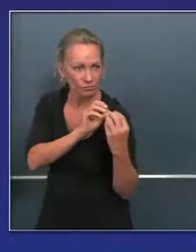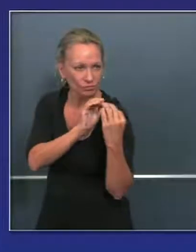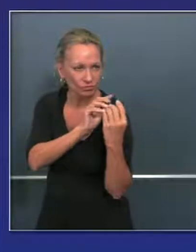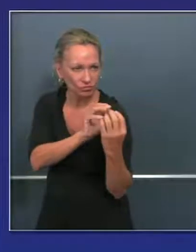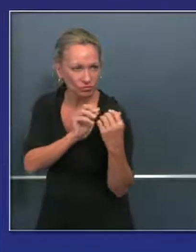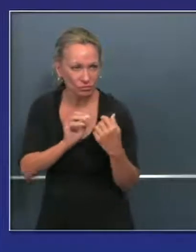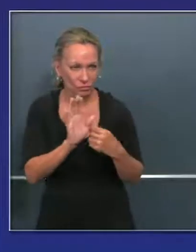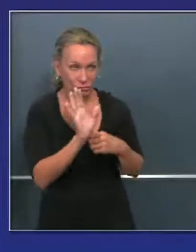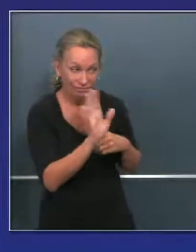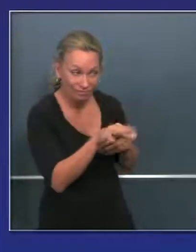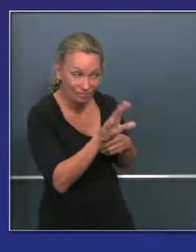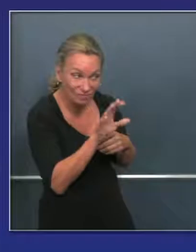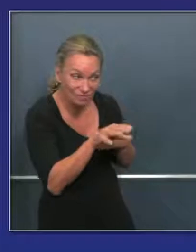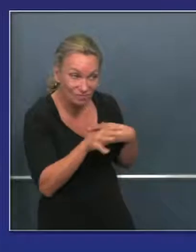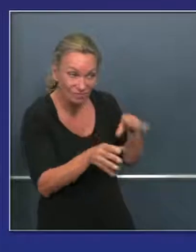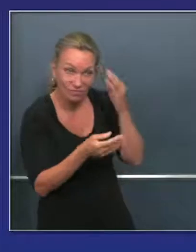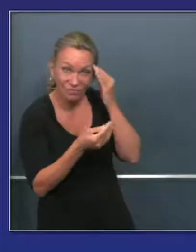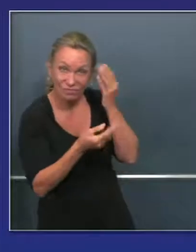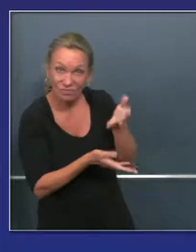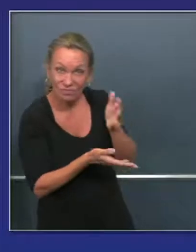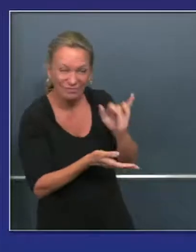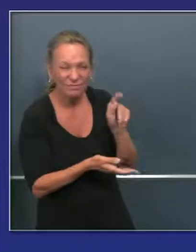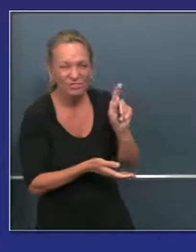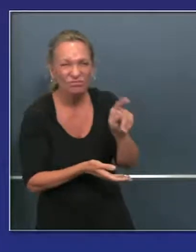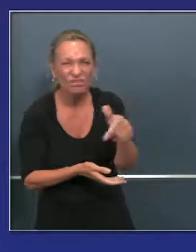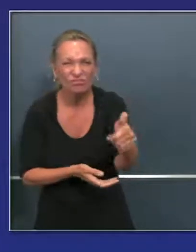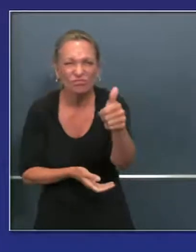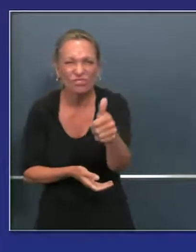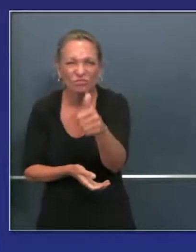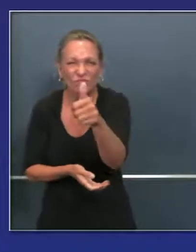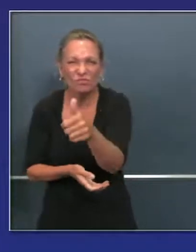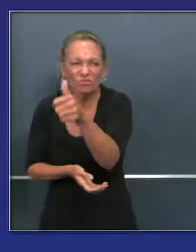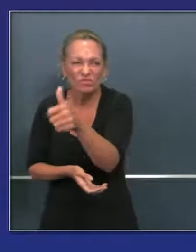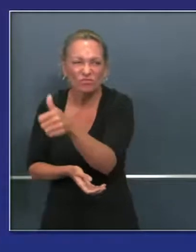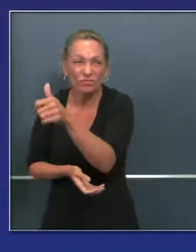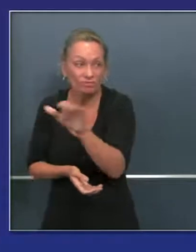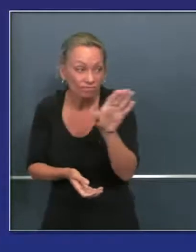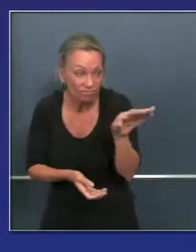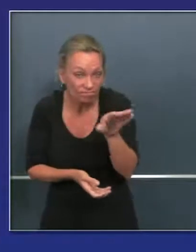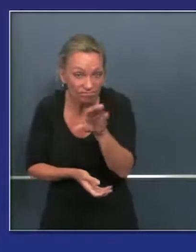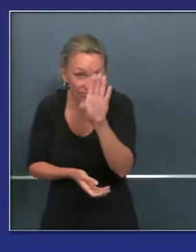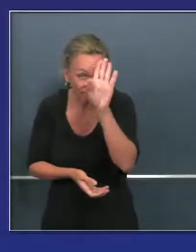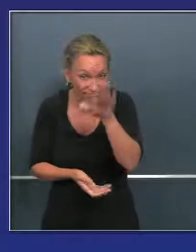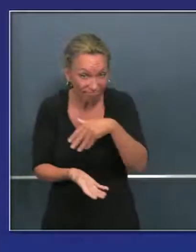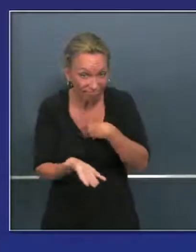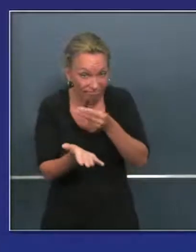kovat 19 related and realignment related dollars to the counties that will stipulate certification